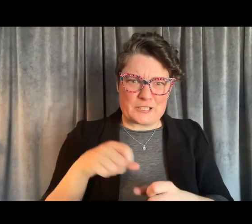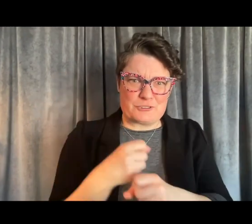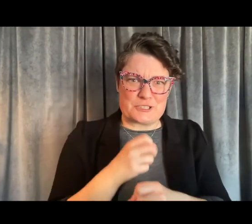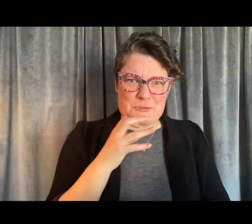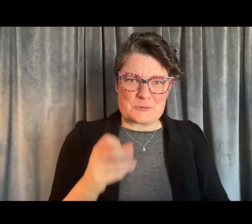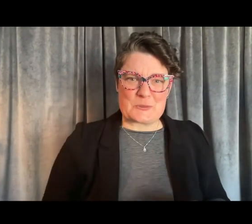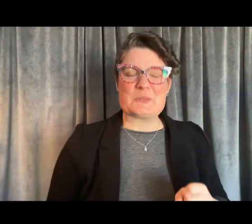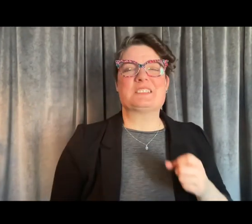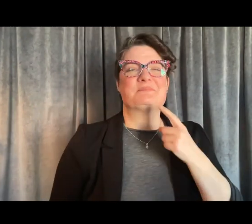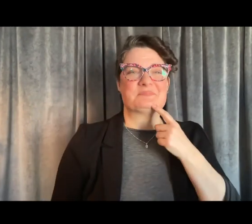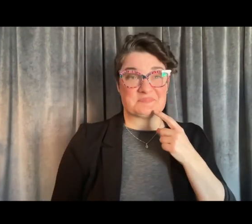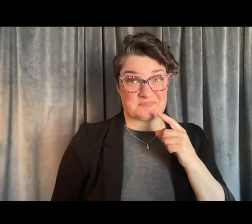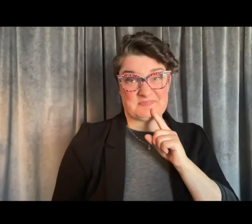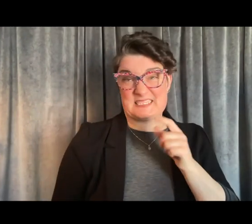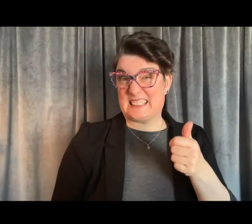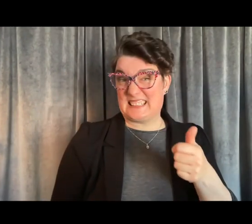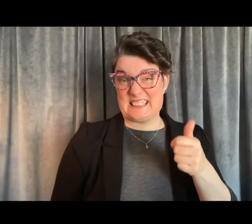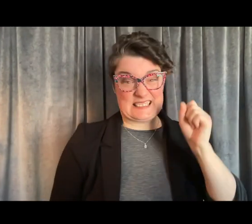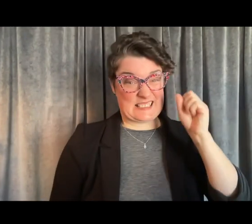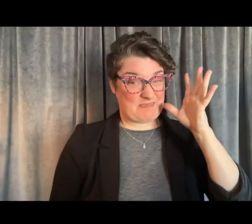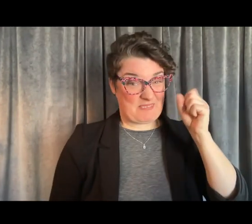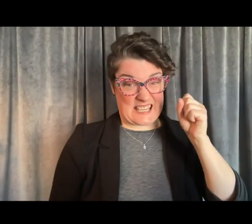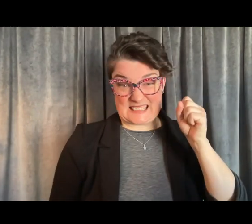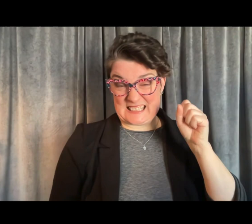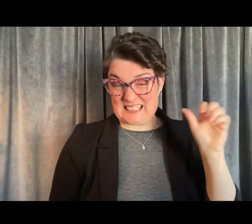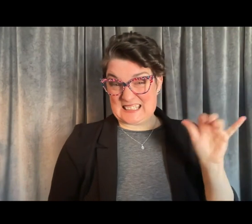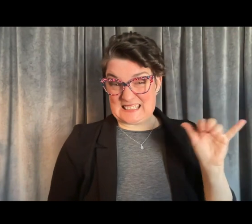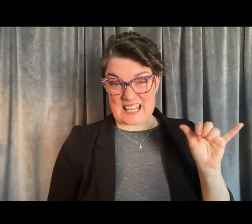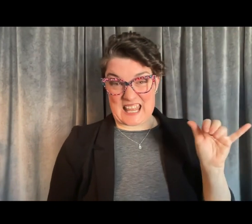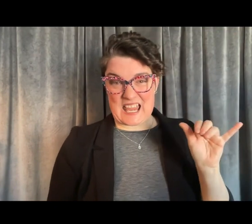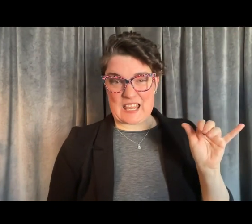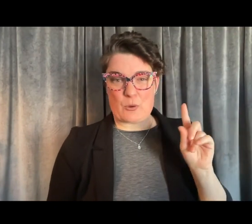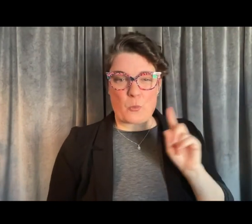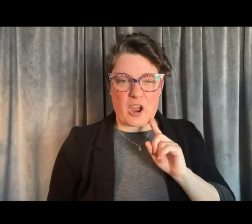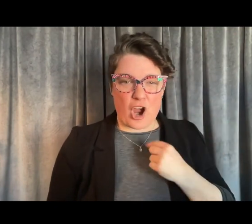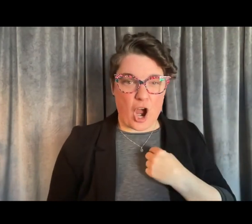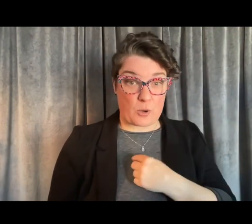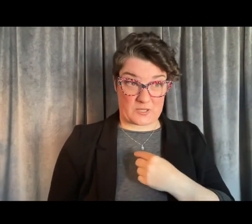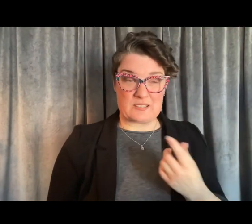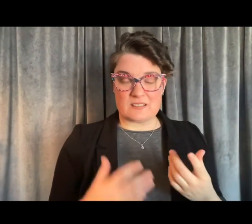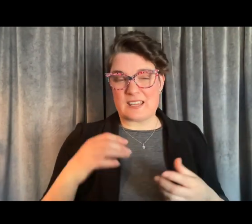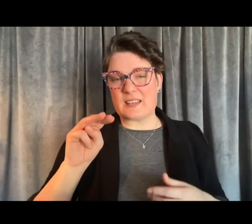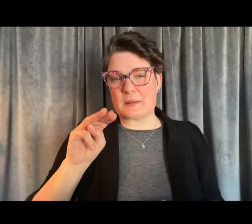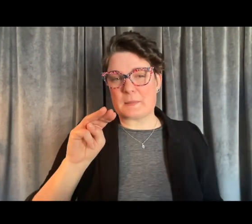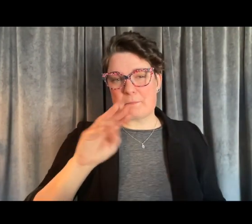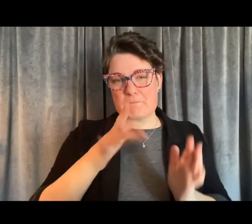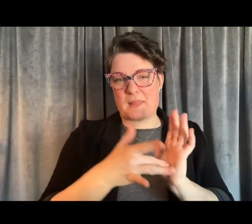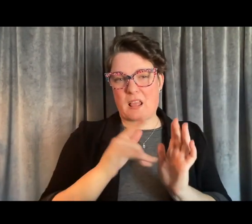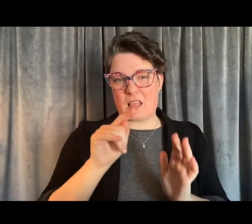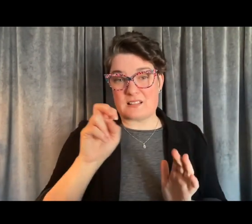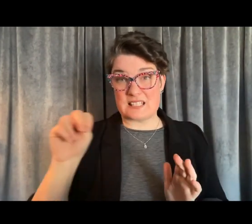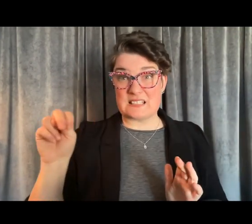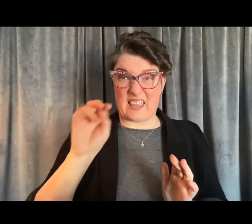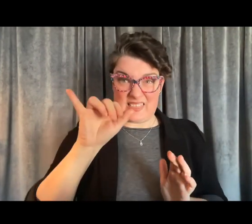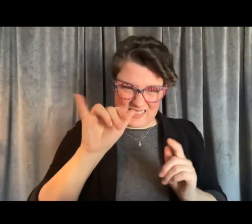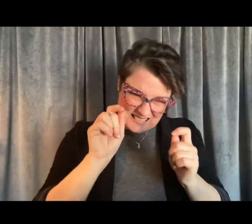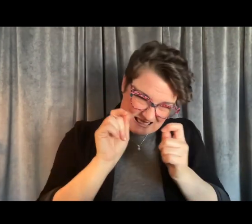Socket: Yeah, it's amazing and it's like, where we are in Middle Tennessee is exactly where the Trail of Tears came through.